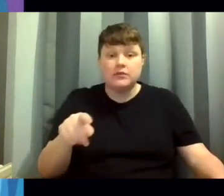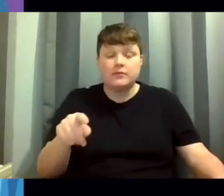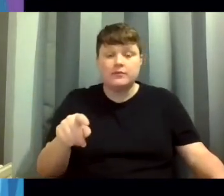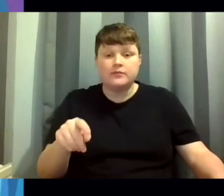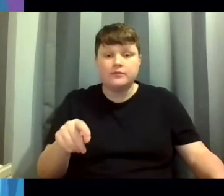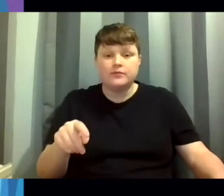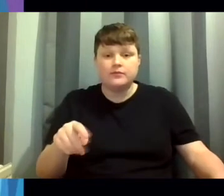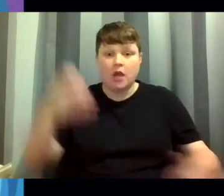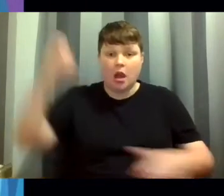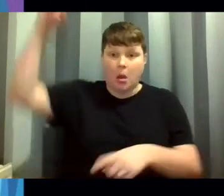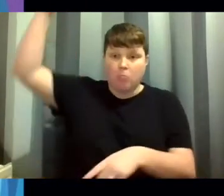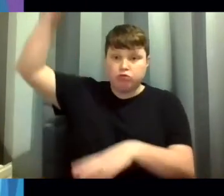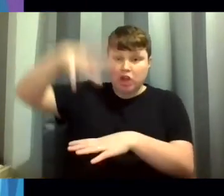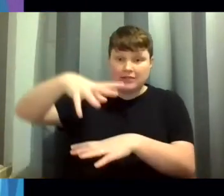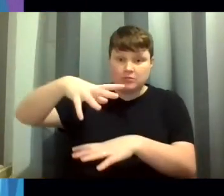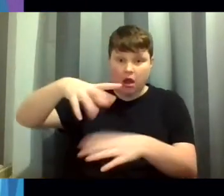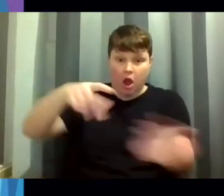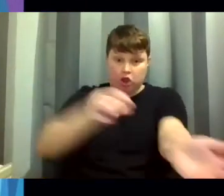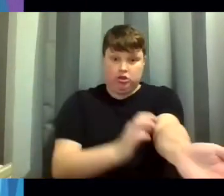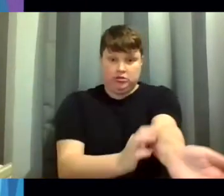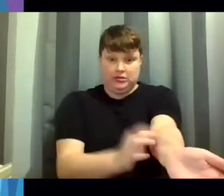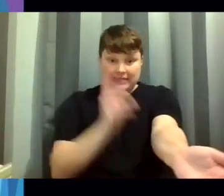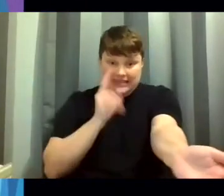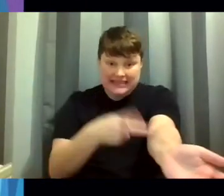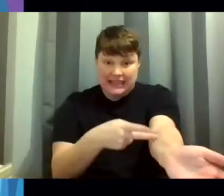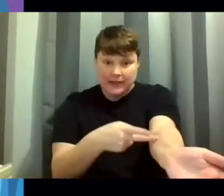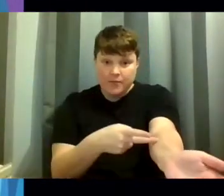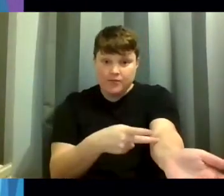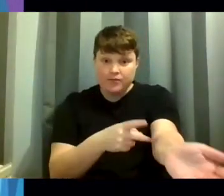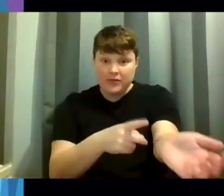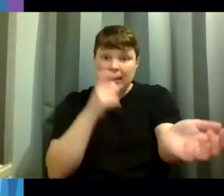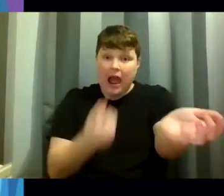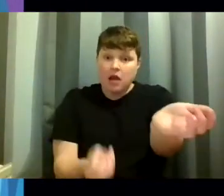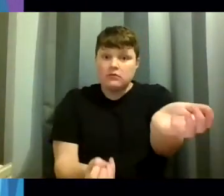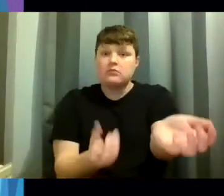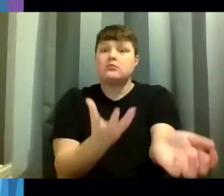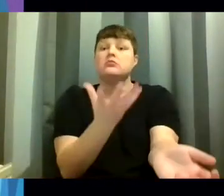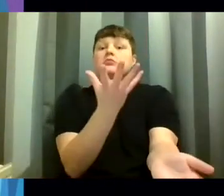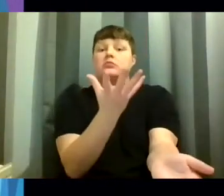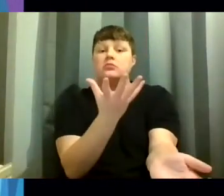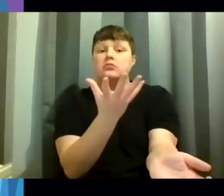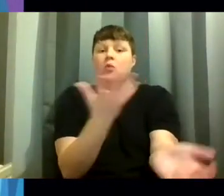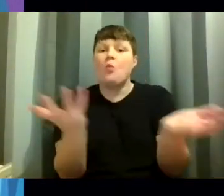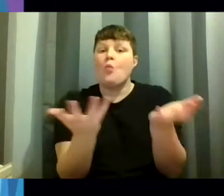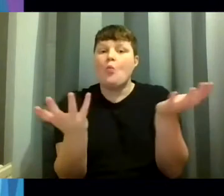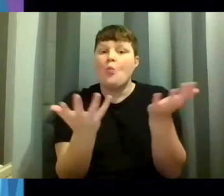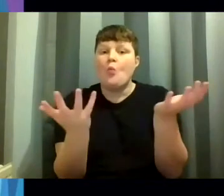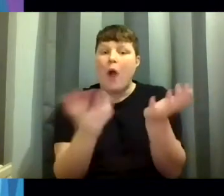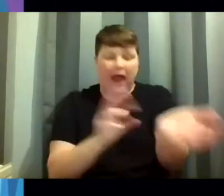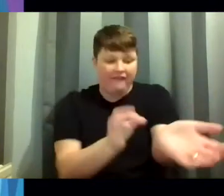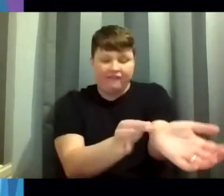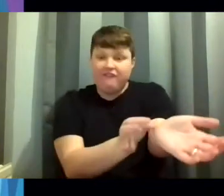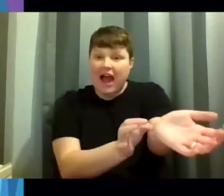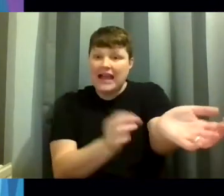an image onto the skin, we can then illuminate where the veins are. So, if we want to try and